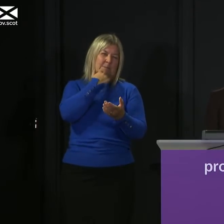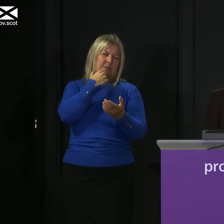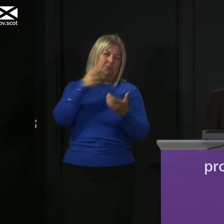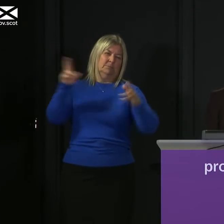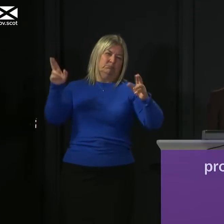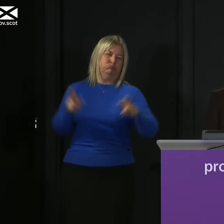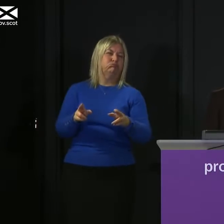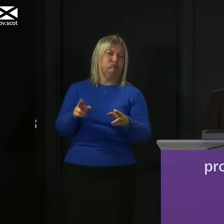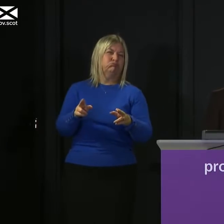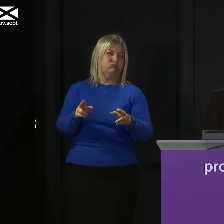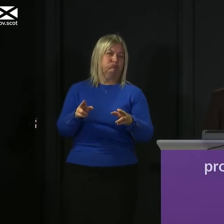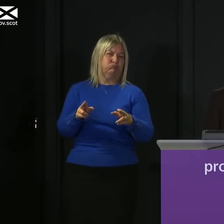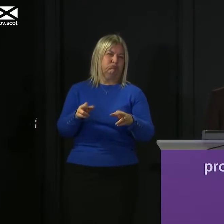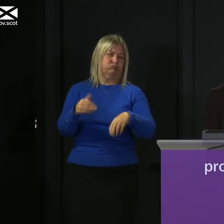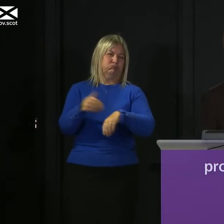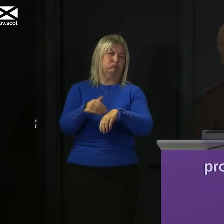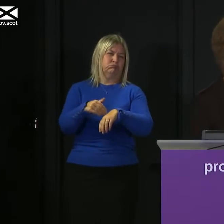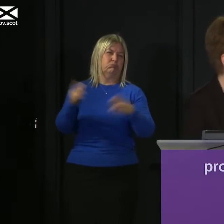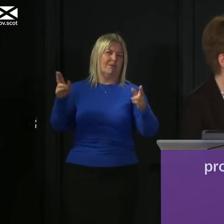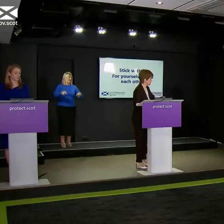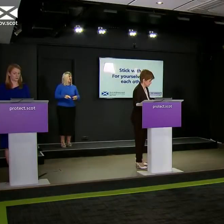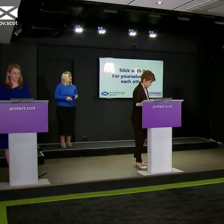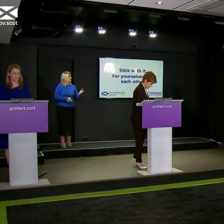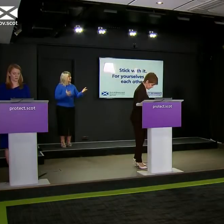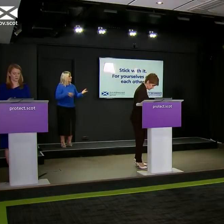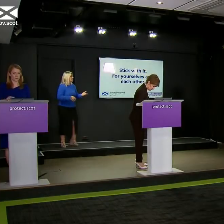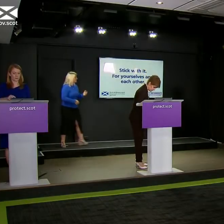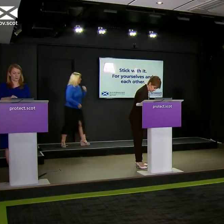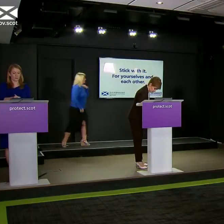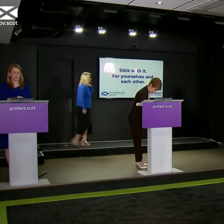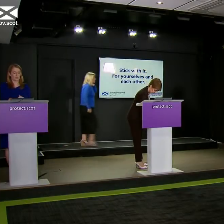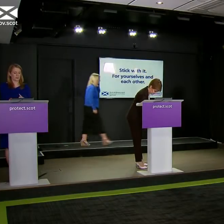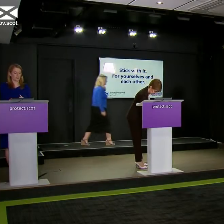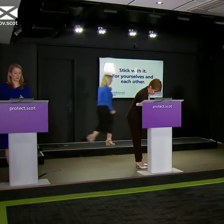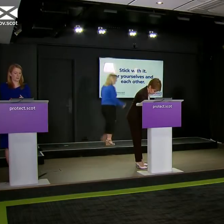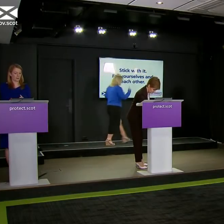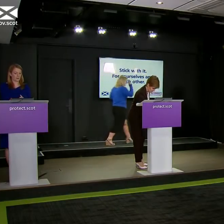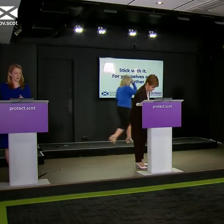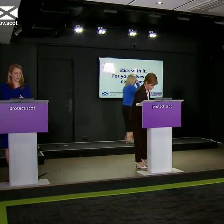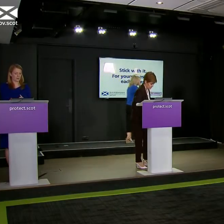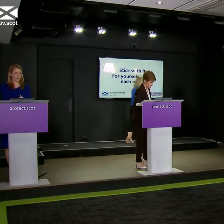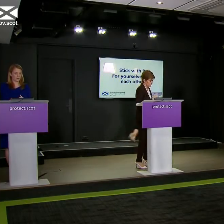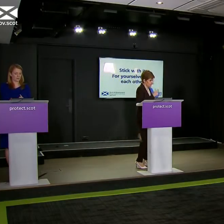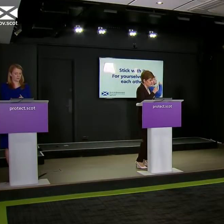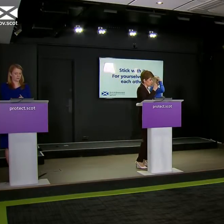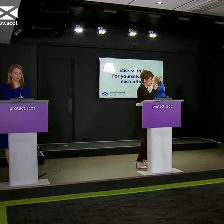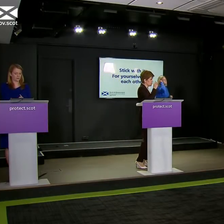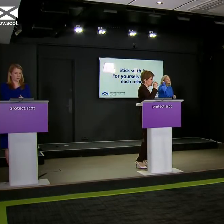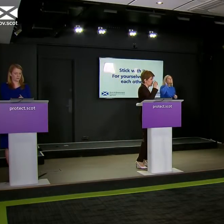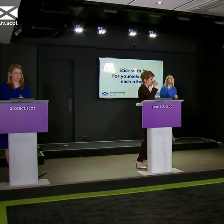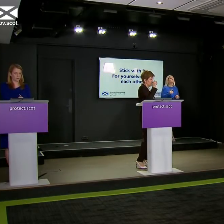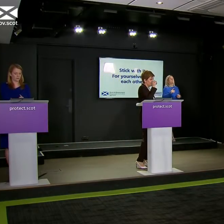what we re being asked to do. Do you want to add anything? I think the First Minister had made it very clear about what we can do to stop the transmission of